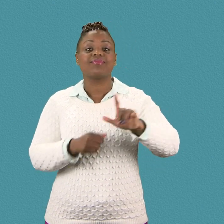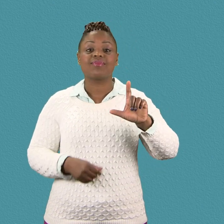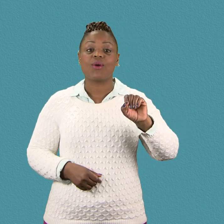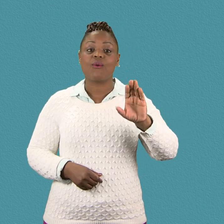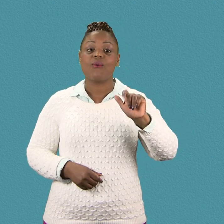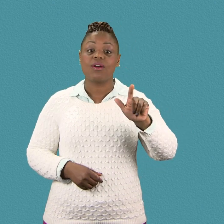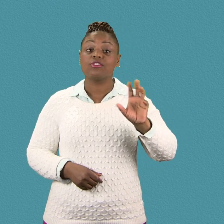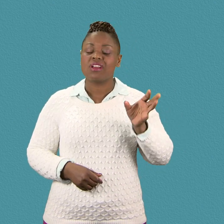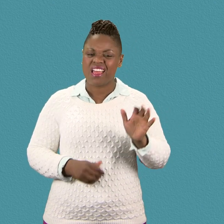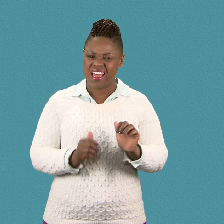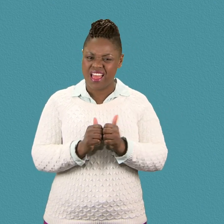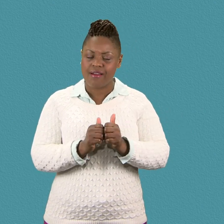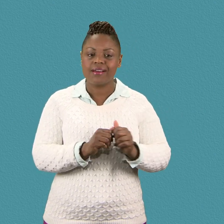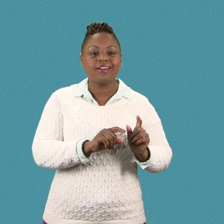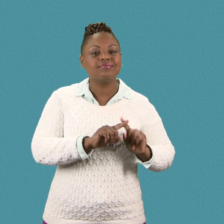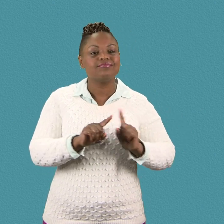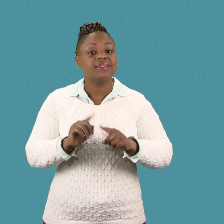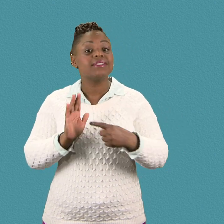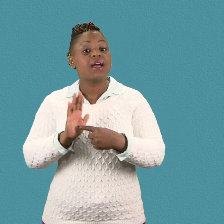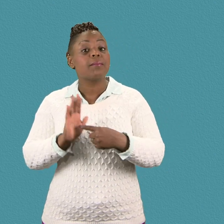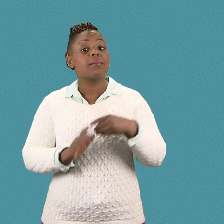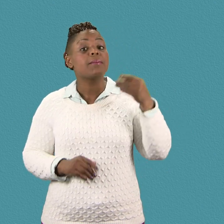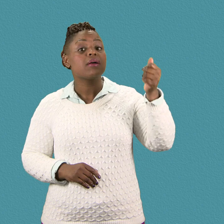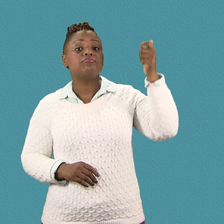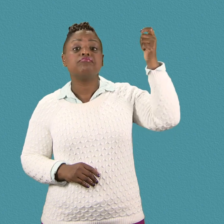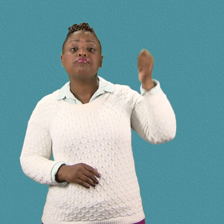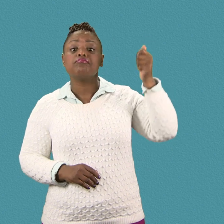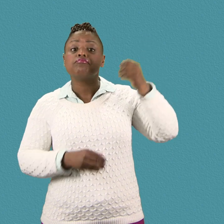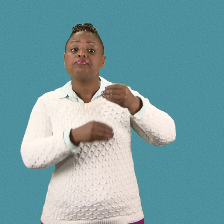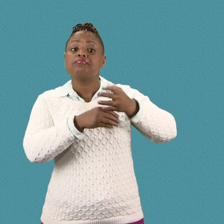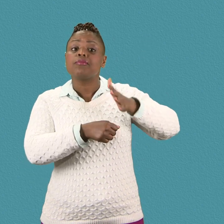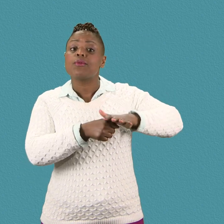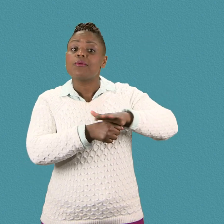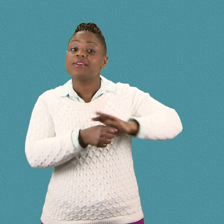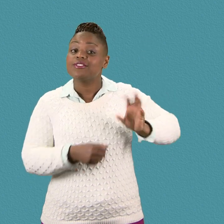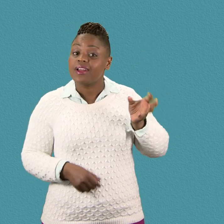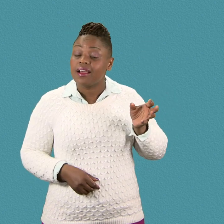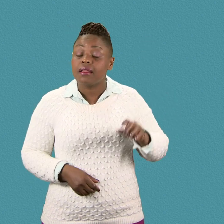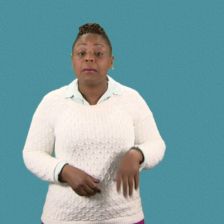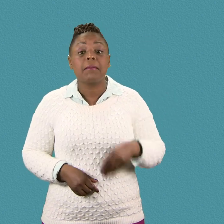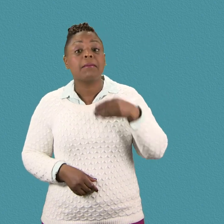in a number of ways. Some subscribe to a cable provider that carries local channels.